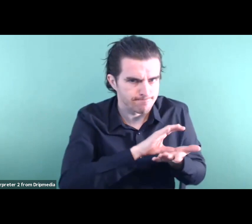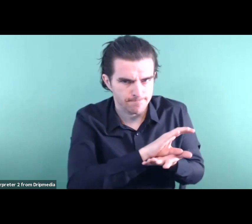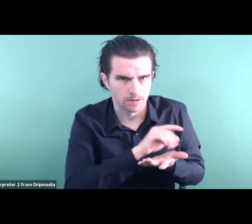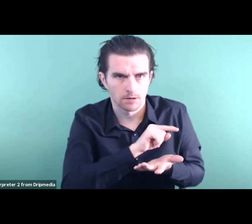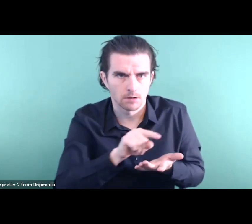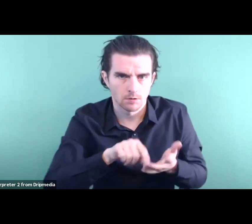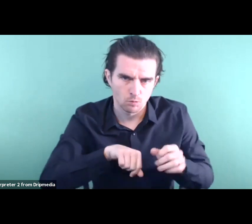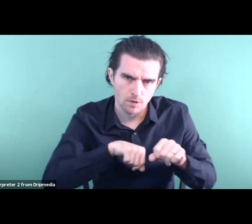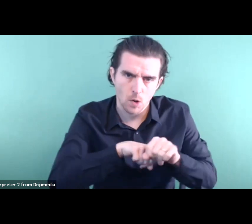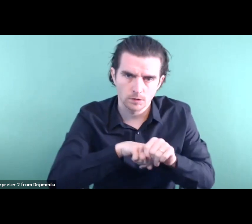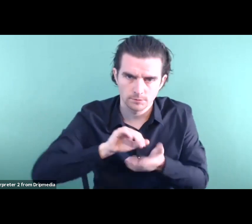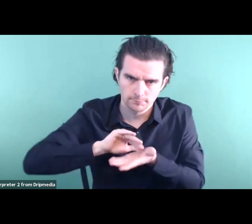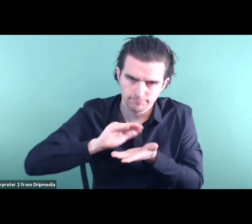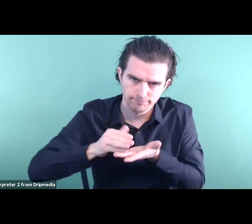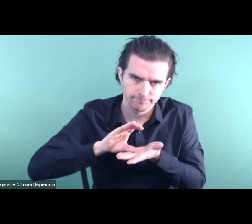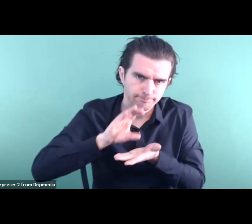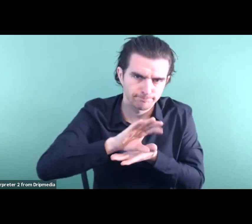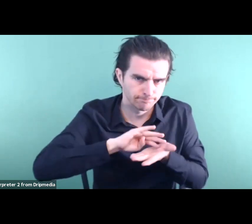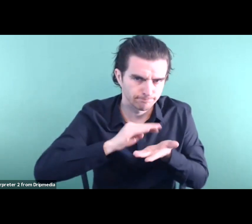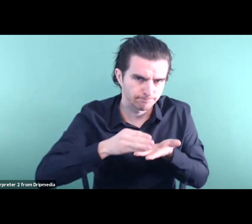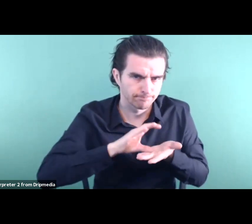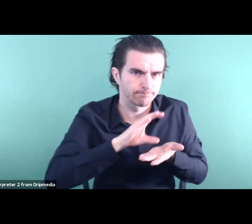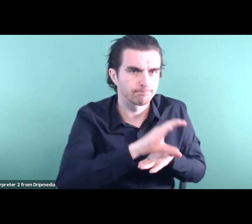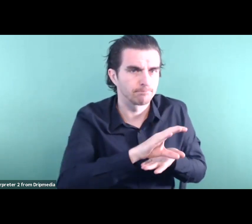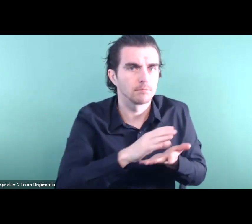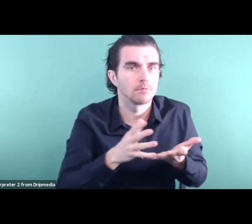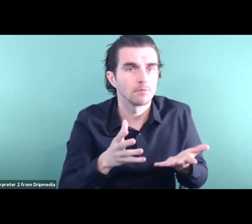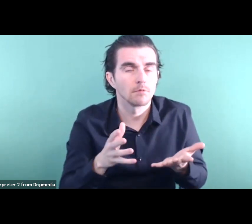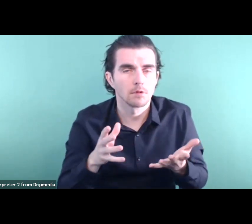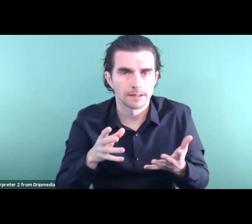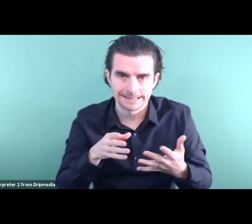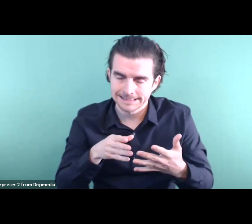And actually, like I was mentioning, access to market for a person with disability is